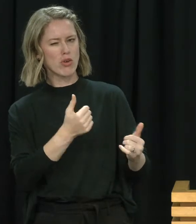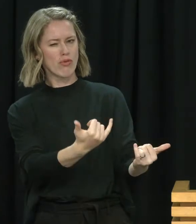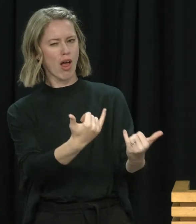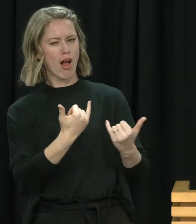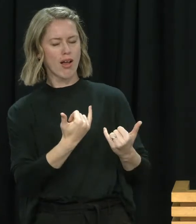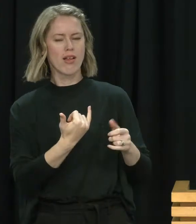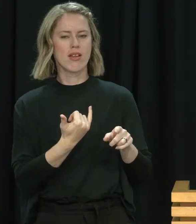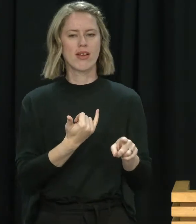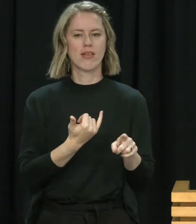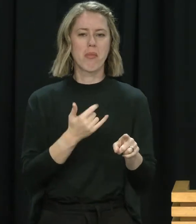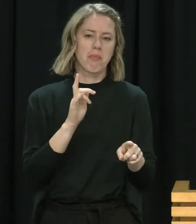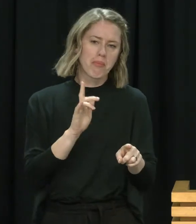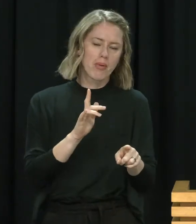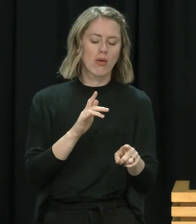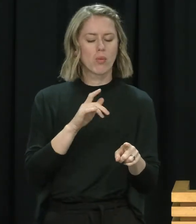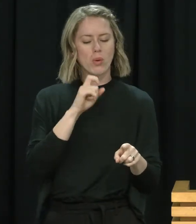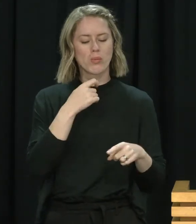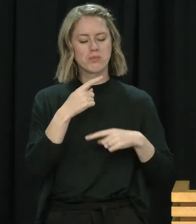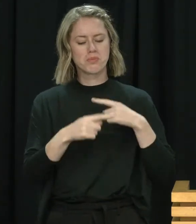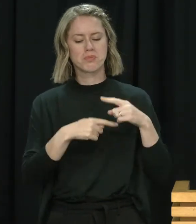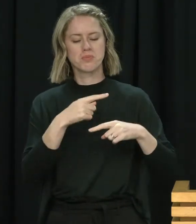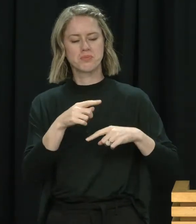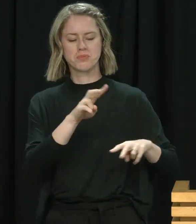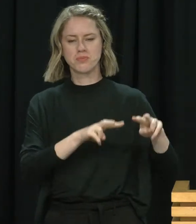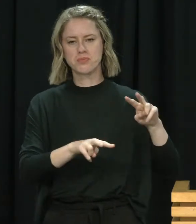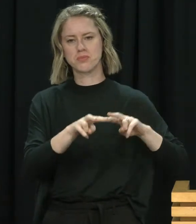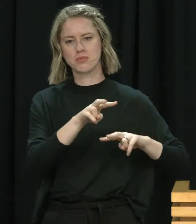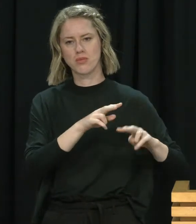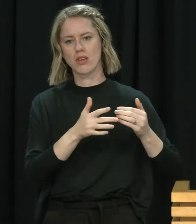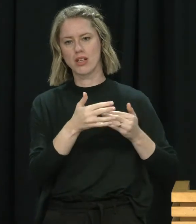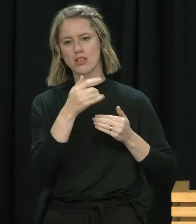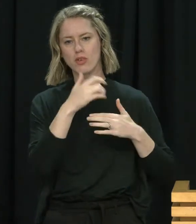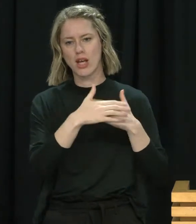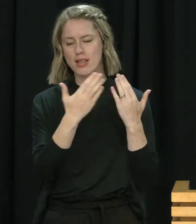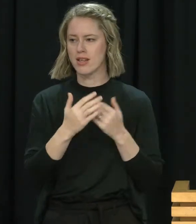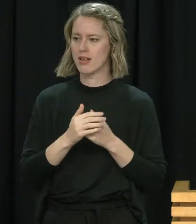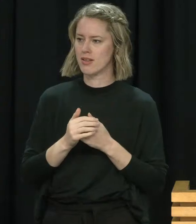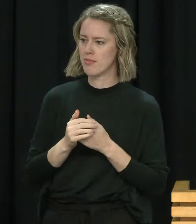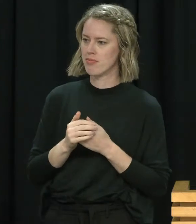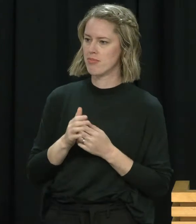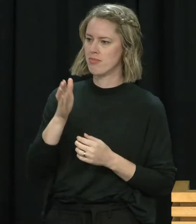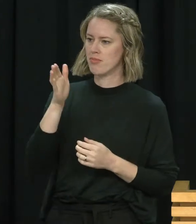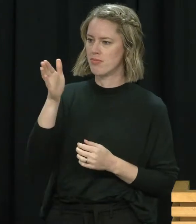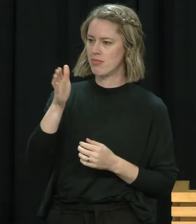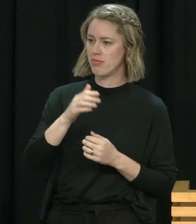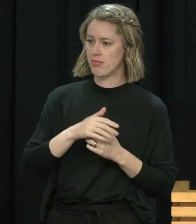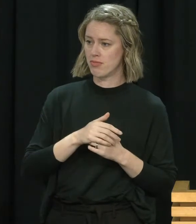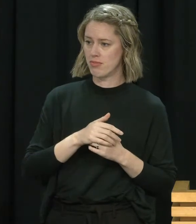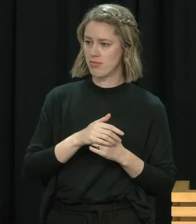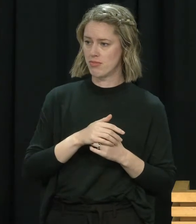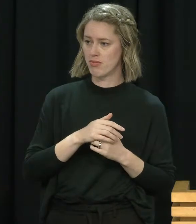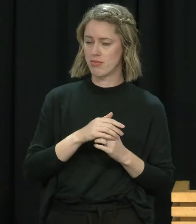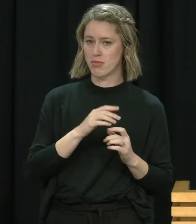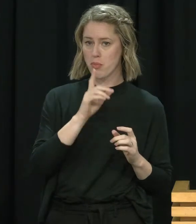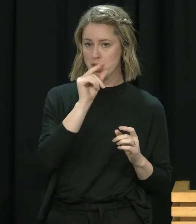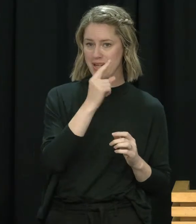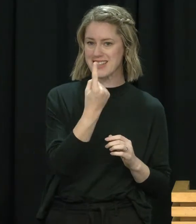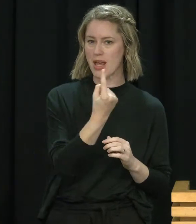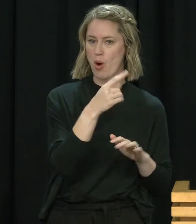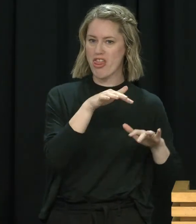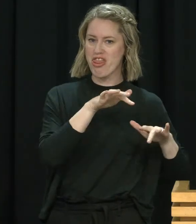contributes to our greater